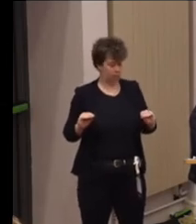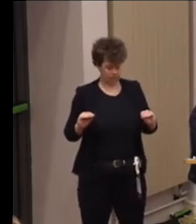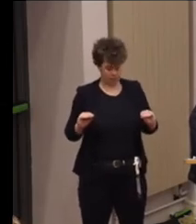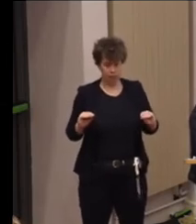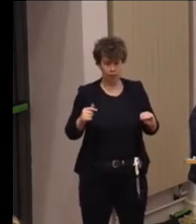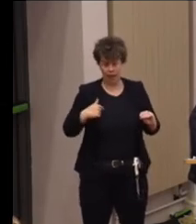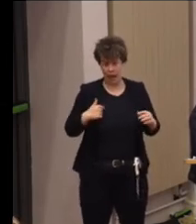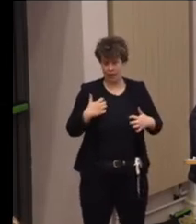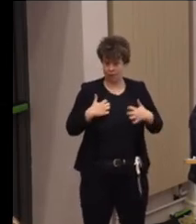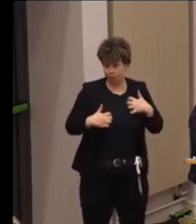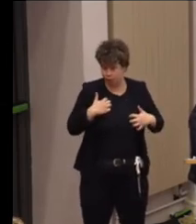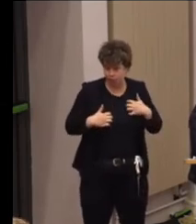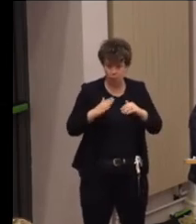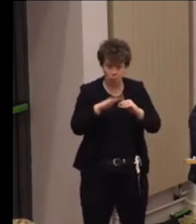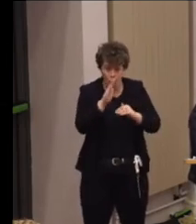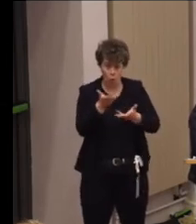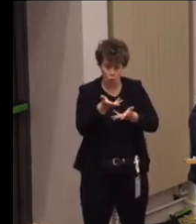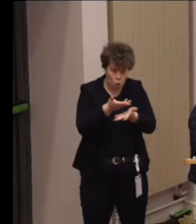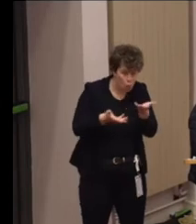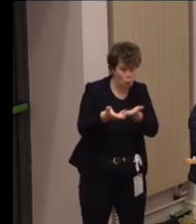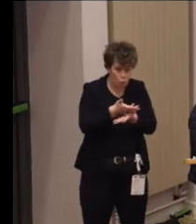I look forward having more rich conversations with all of you. .